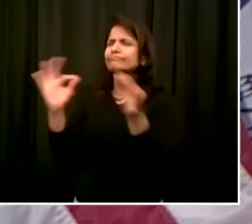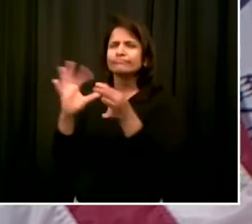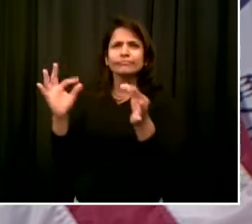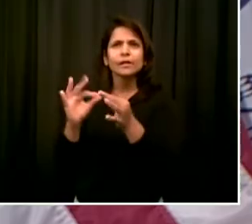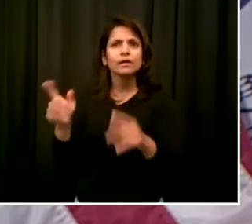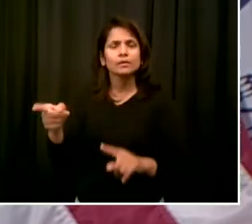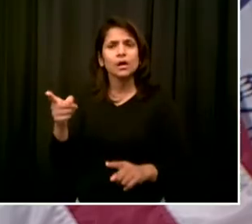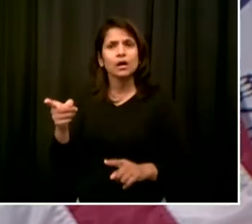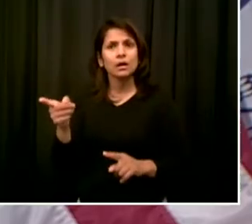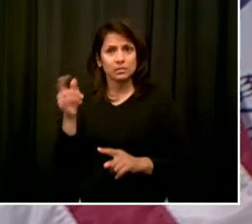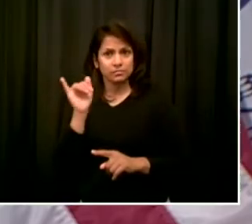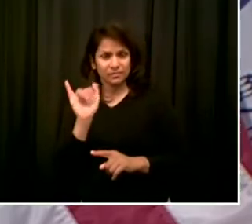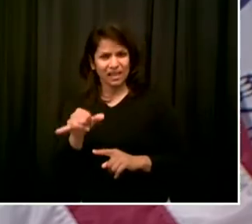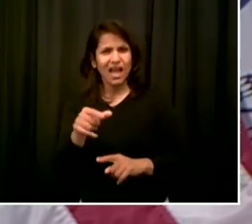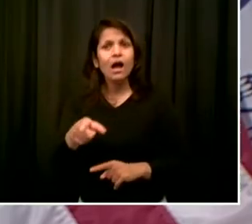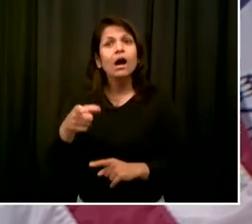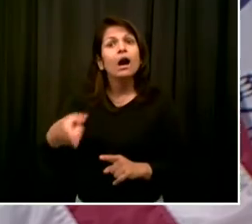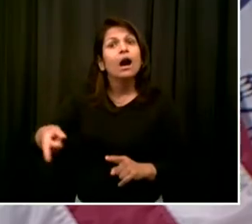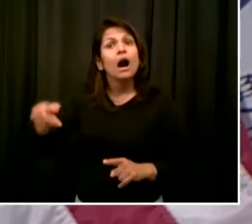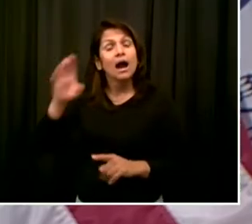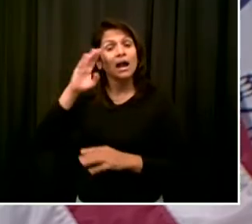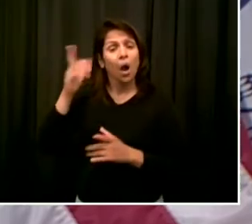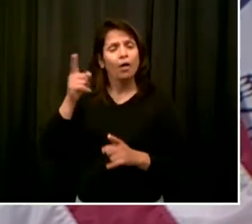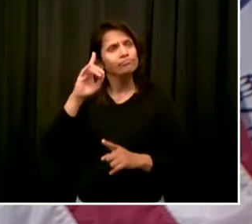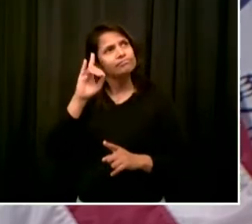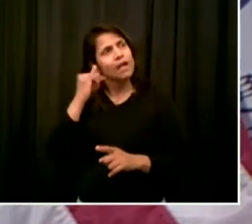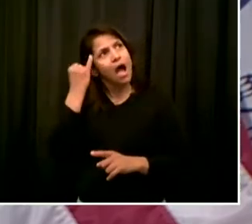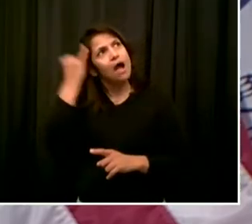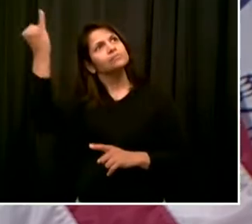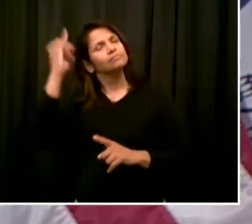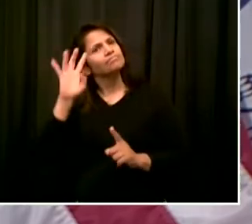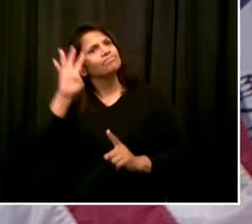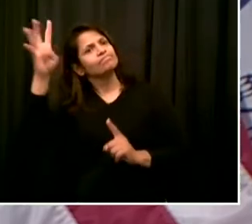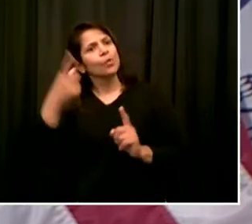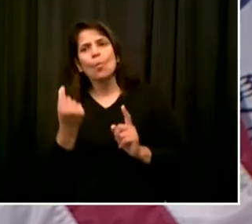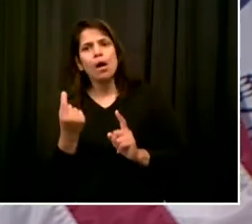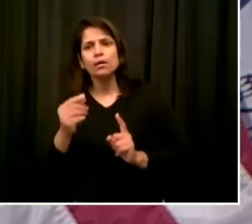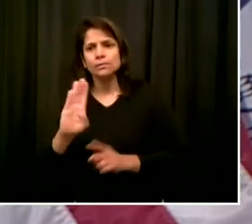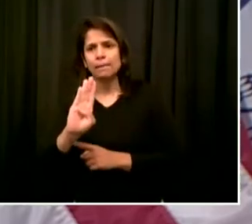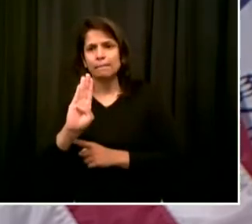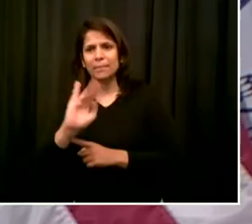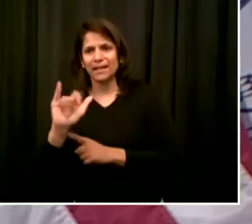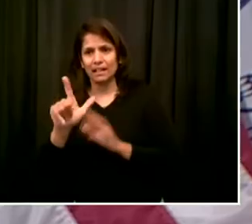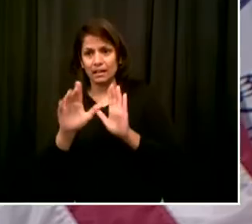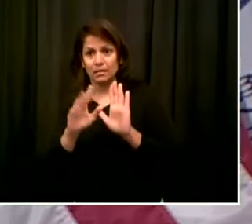GIBSON AND THESAY ID THEY WERE